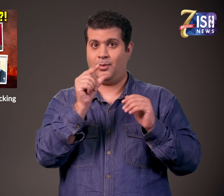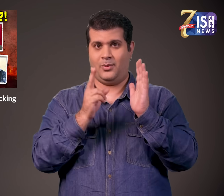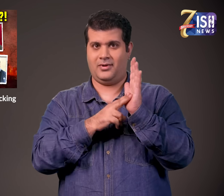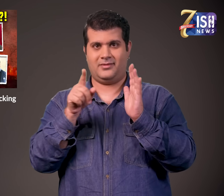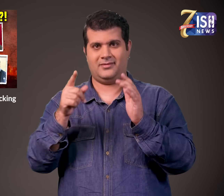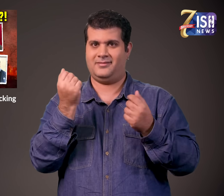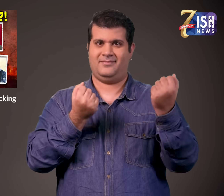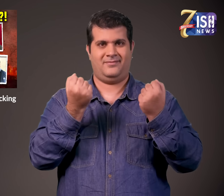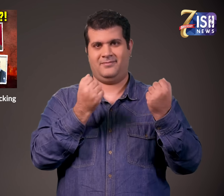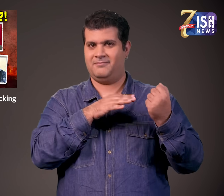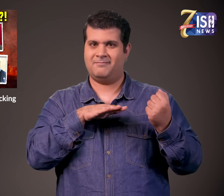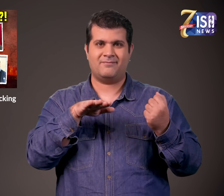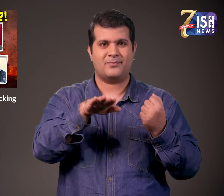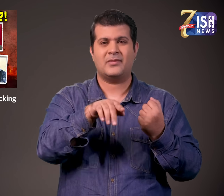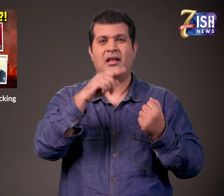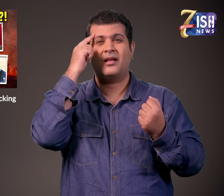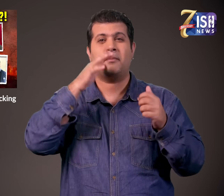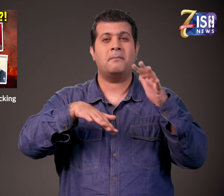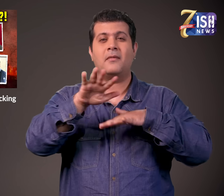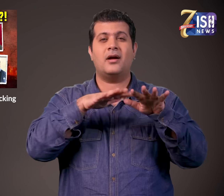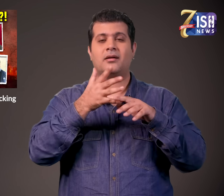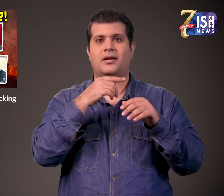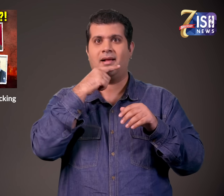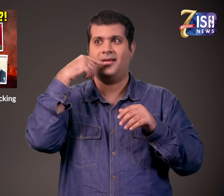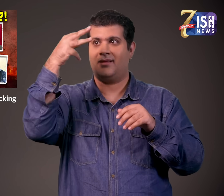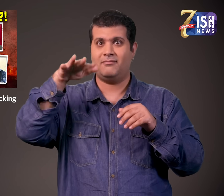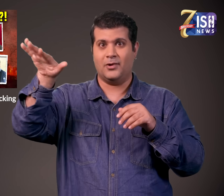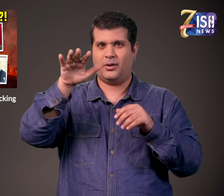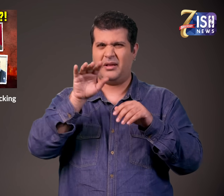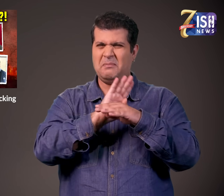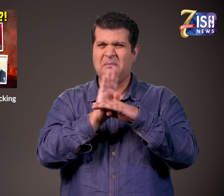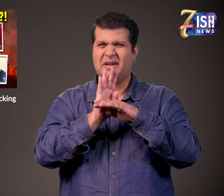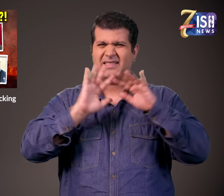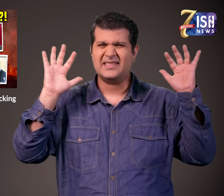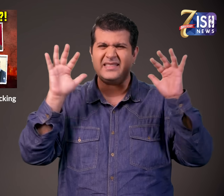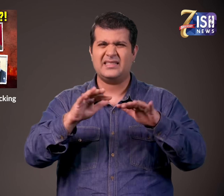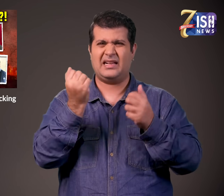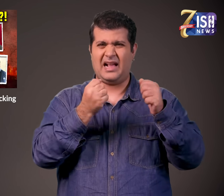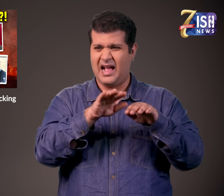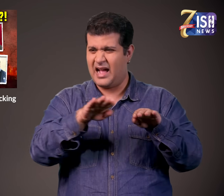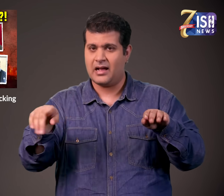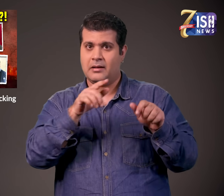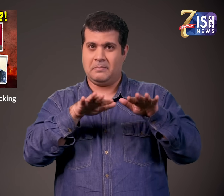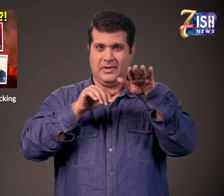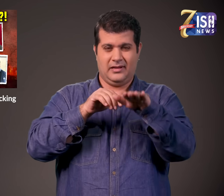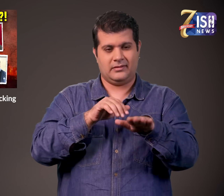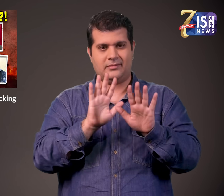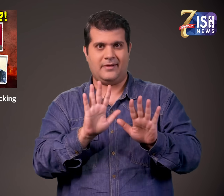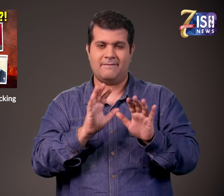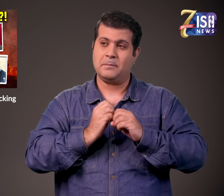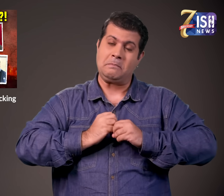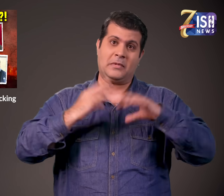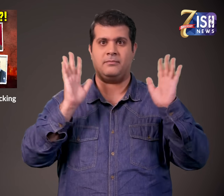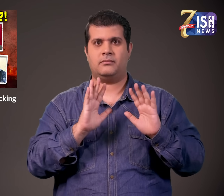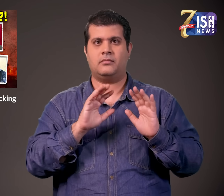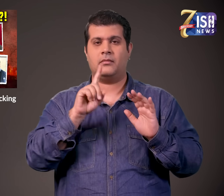Nabi’s initial plan was to park his car and trigger a blast in the busy parking lot of Red Fort.